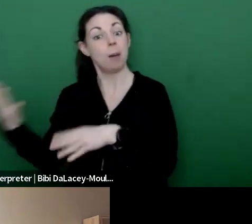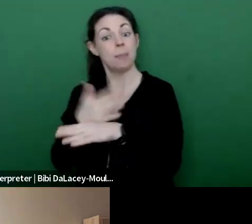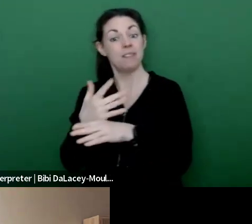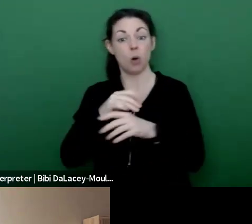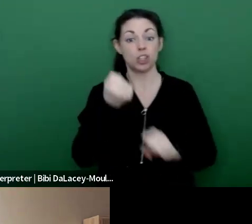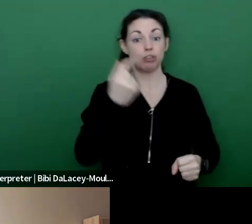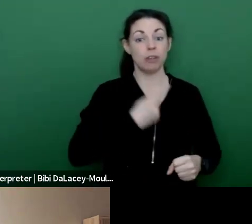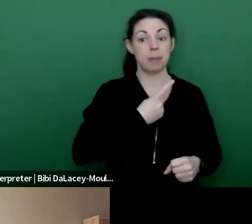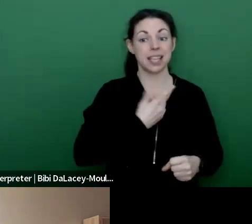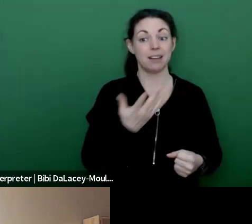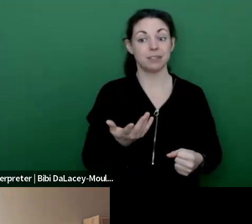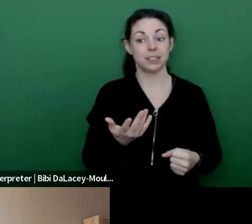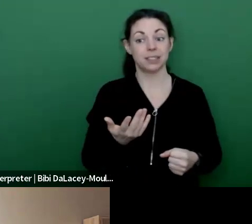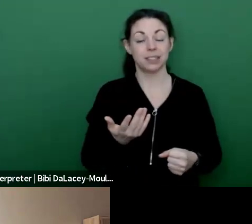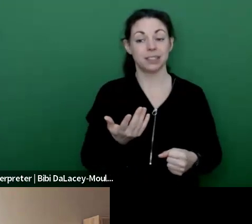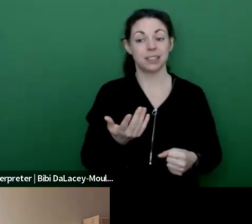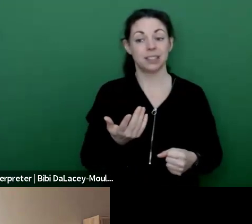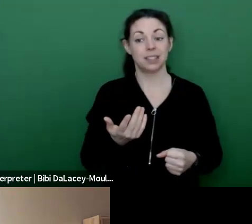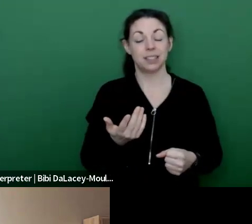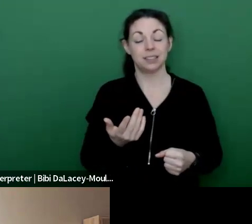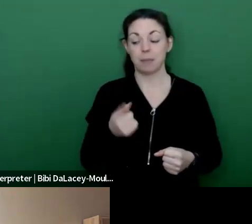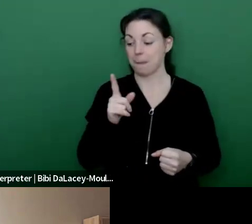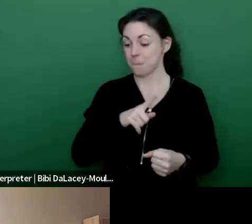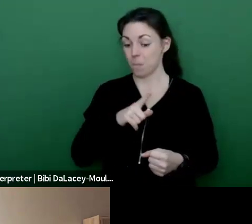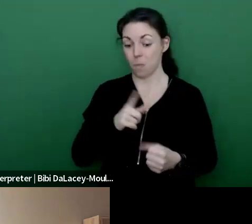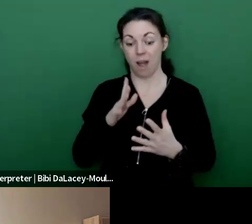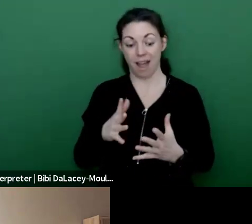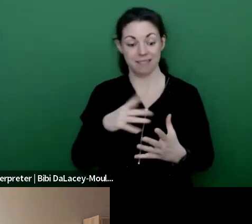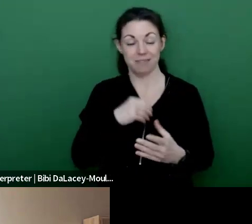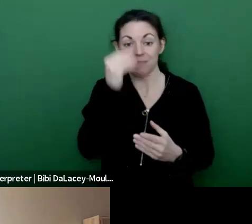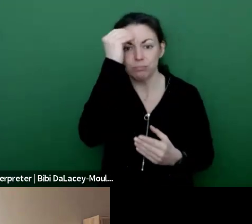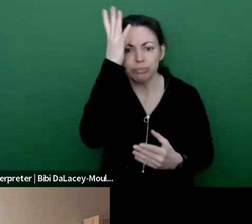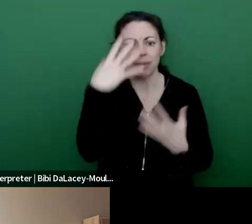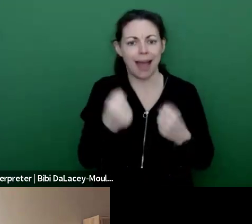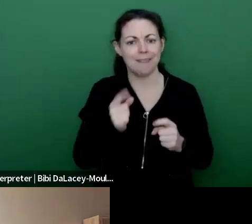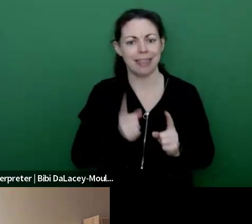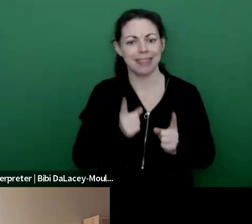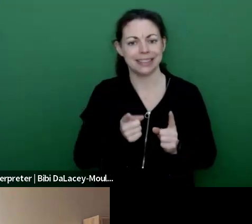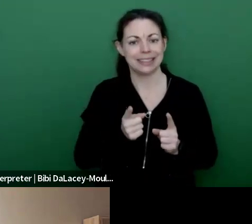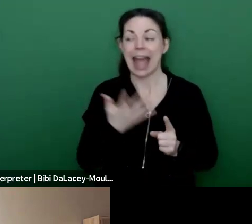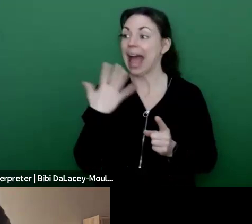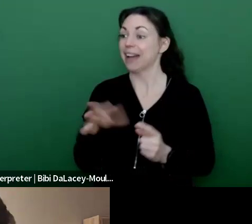and it's ongoing, to really clarify, as part of this work that we do and as part of the recommendations that I make as a consultant and that I was making